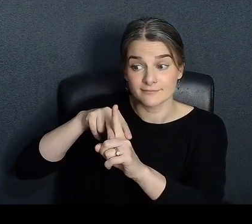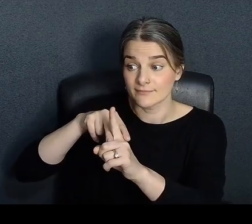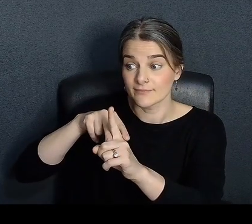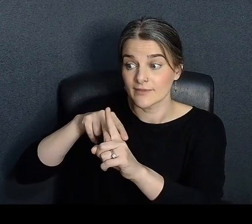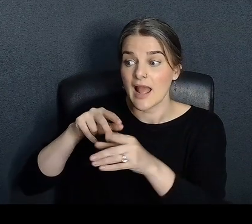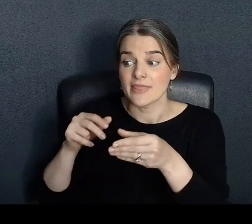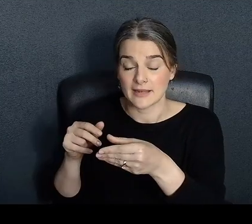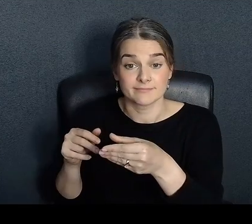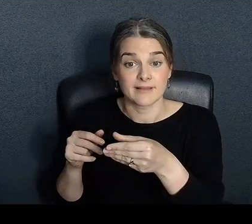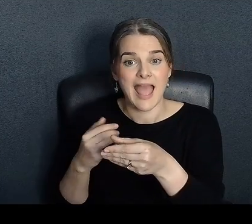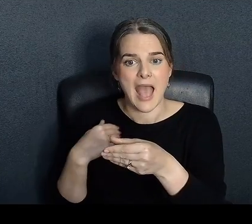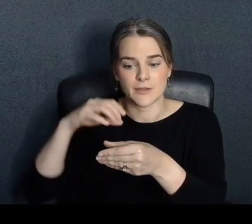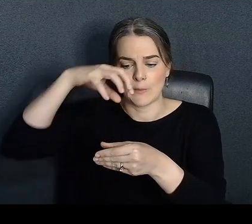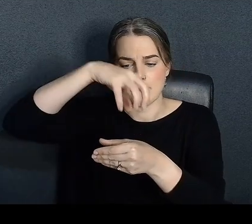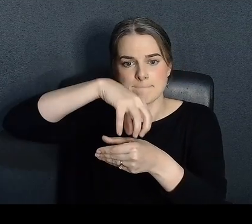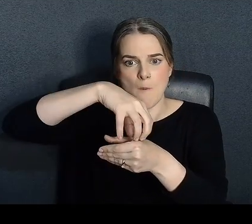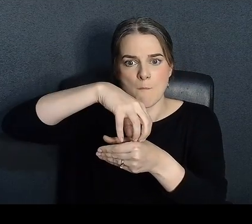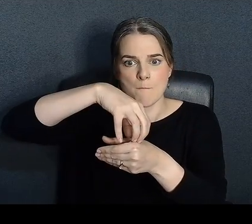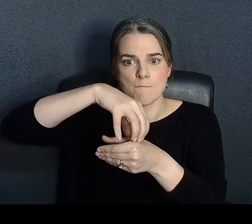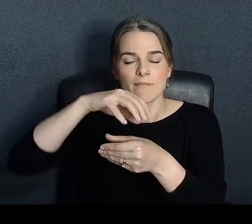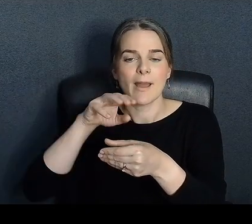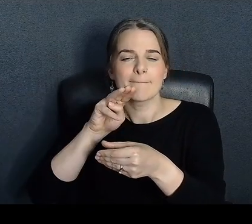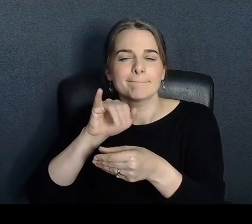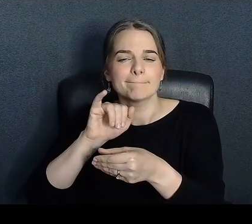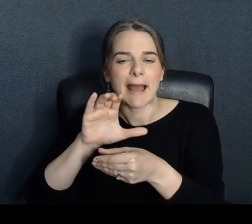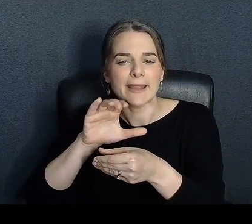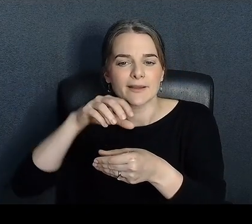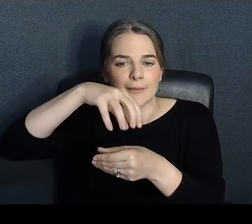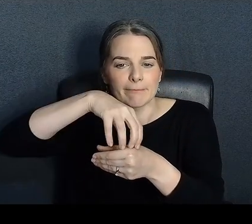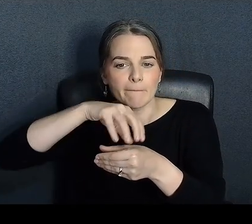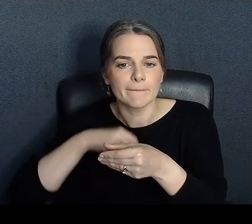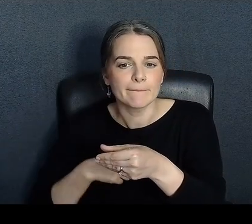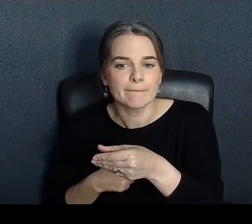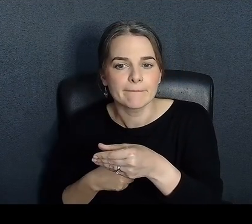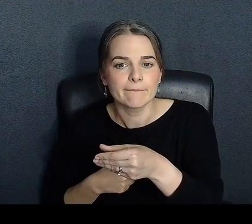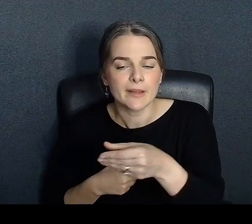of the sound you wanted to hear, and it would amplify into your earphones.